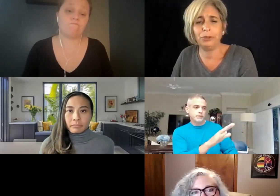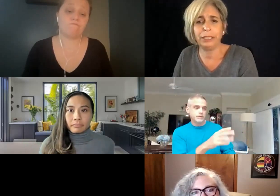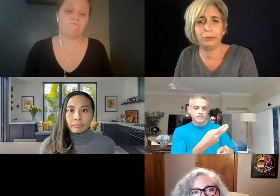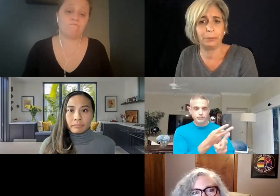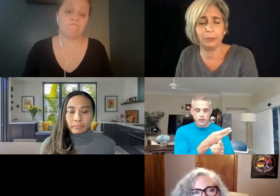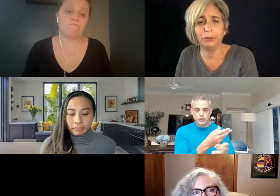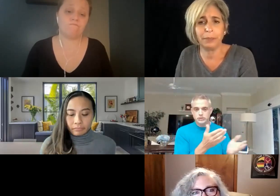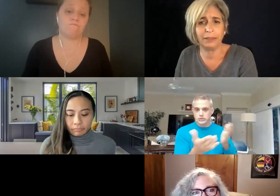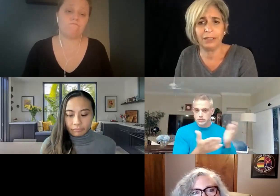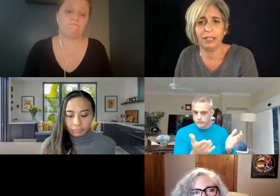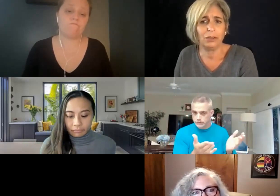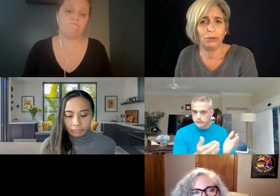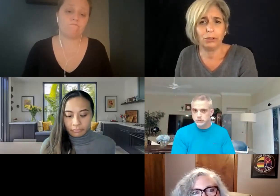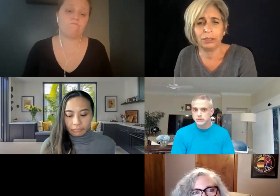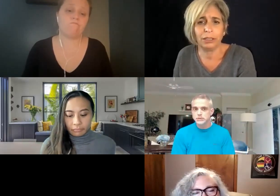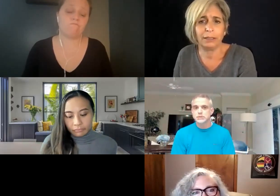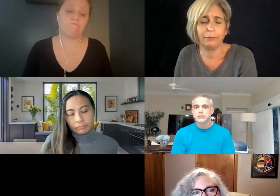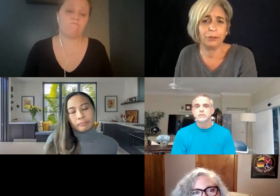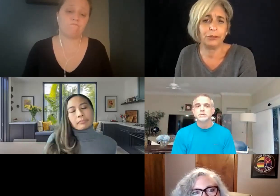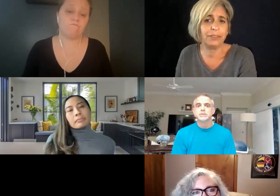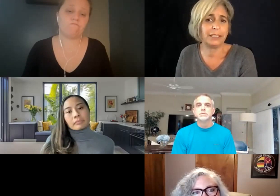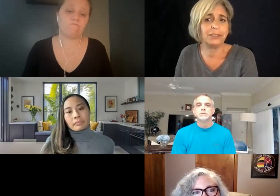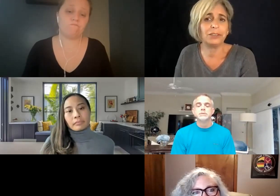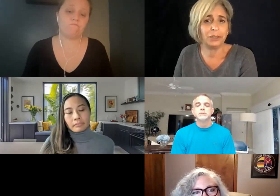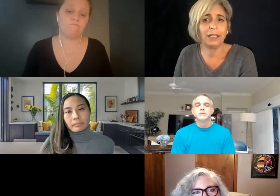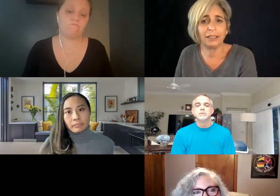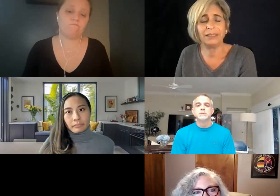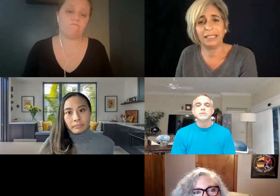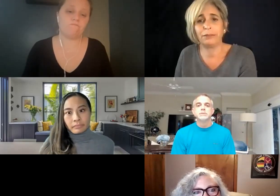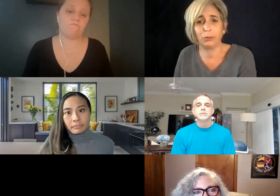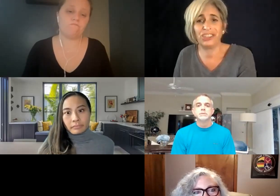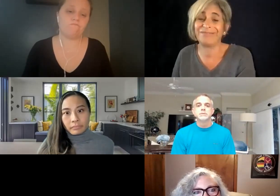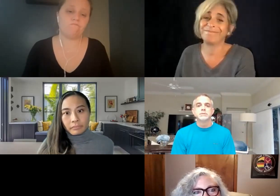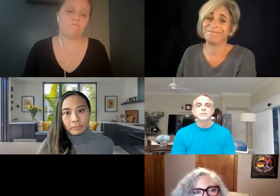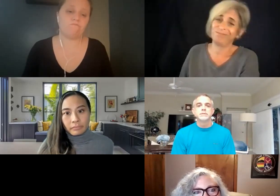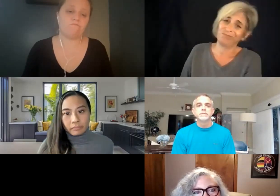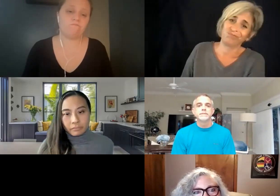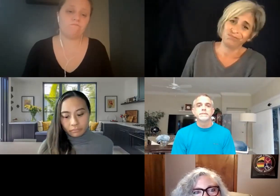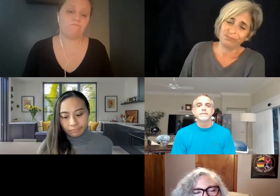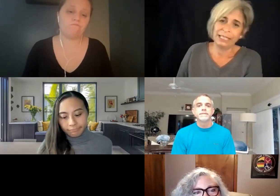opportunities for improvement or for services. So yeah, it's unfortunate.